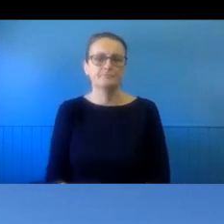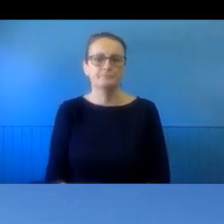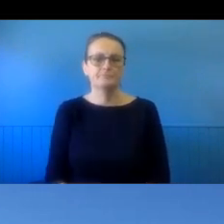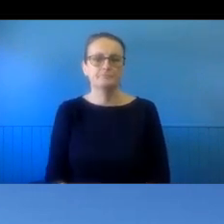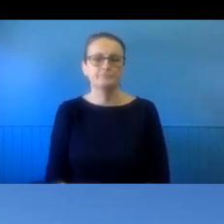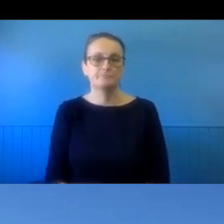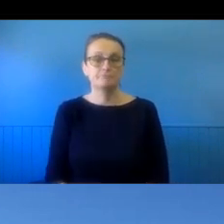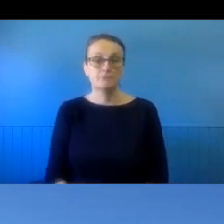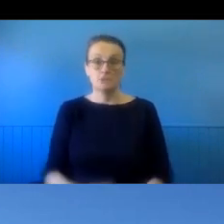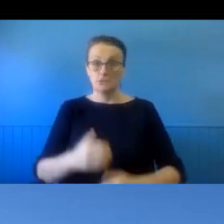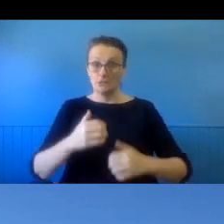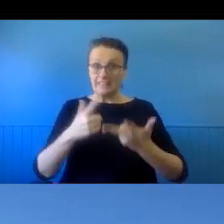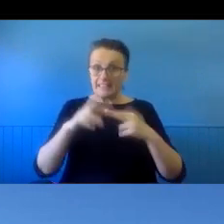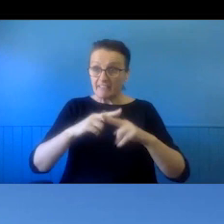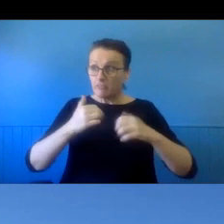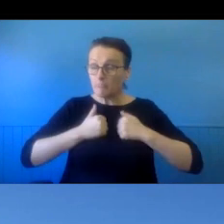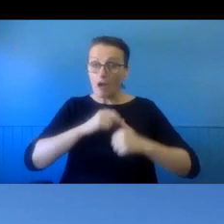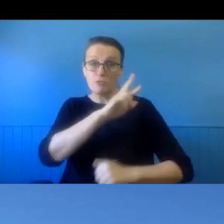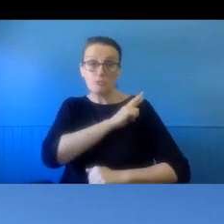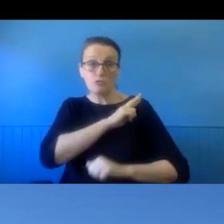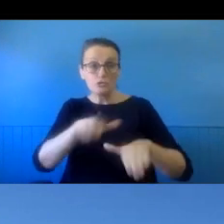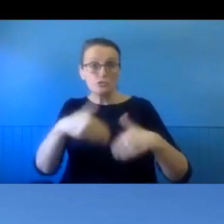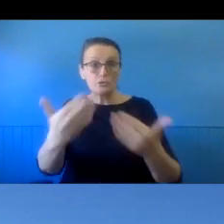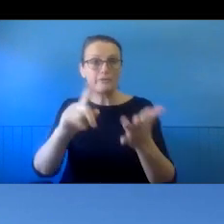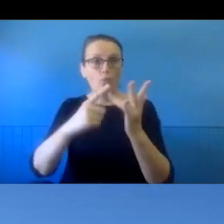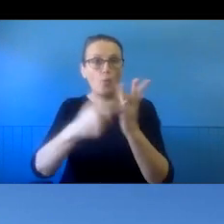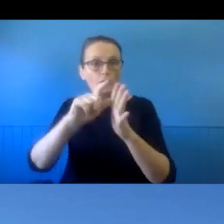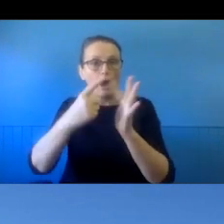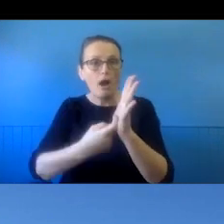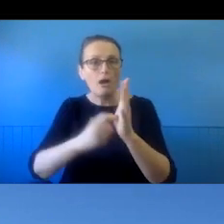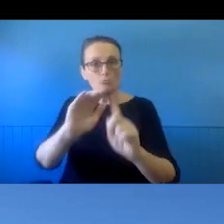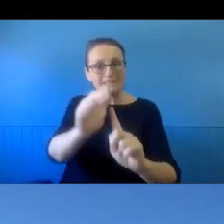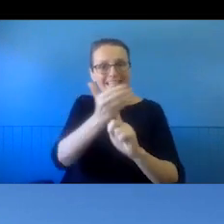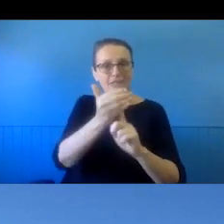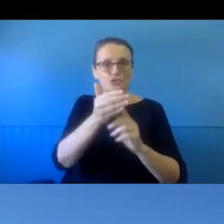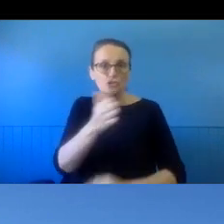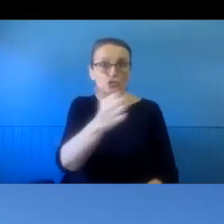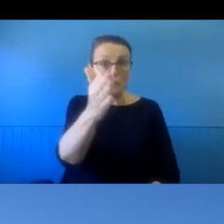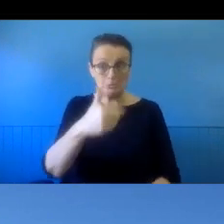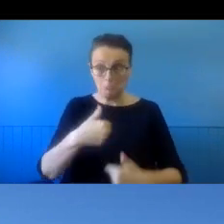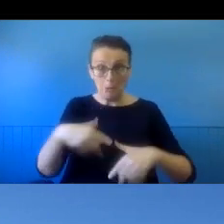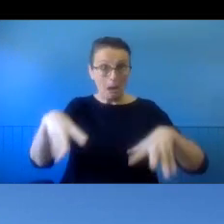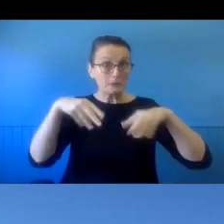responsibility to provide order, protection and direction, how do I feel about that? " Is that something that I wear comfortably or is that